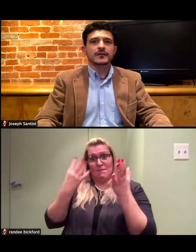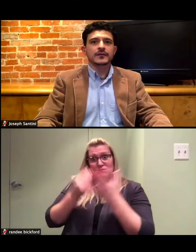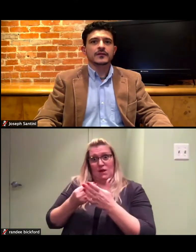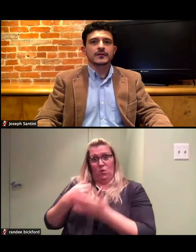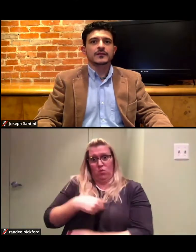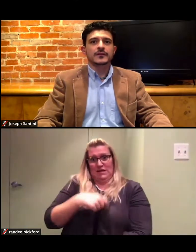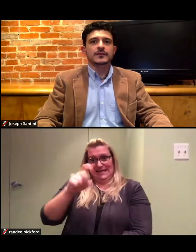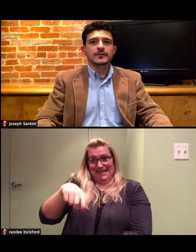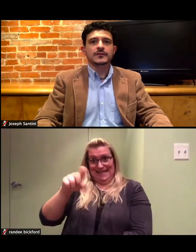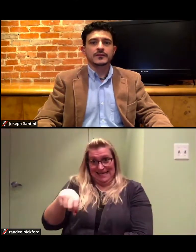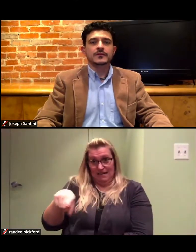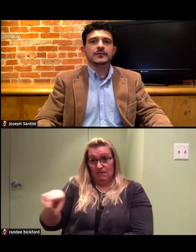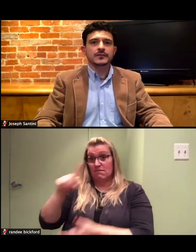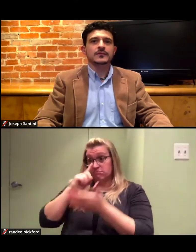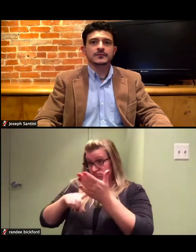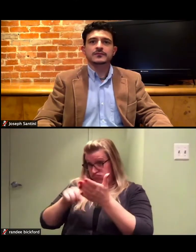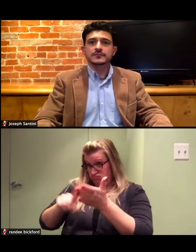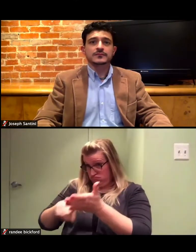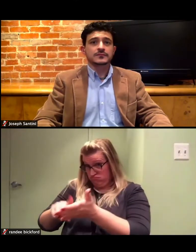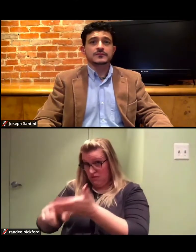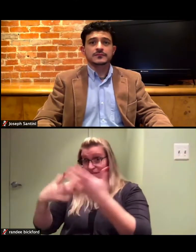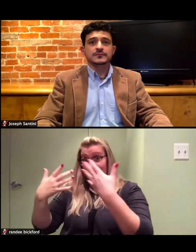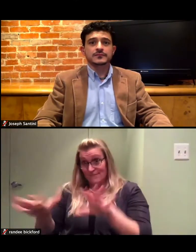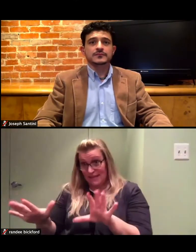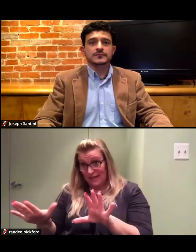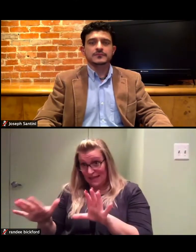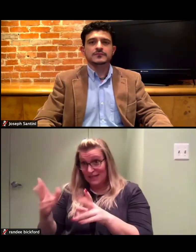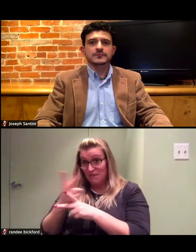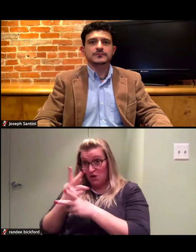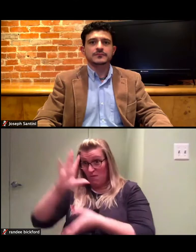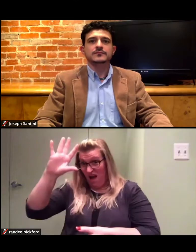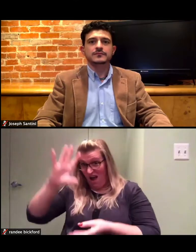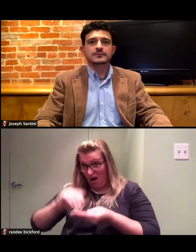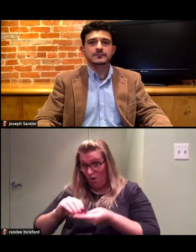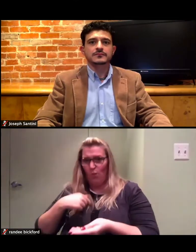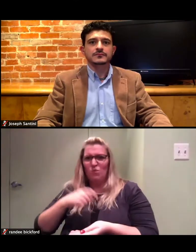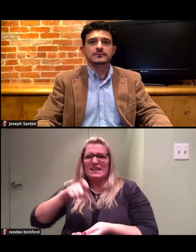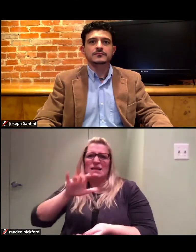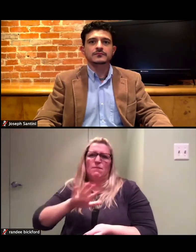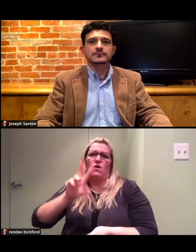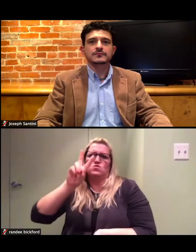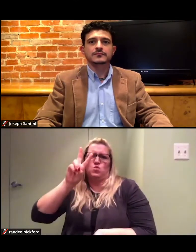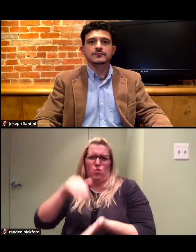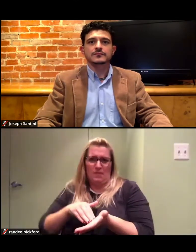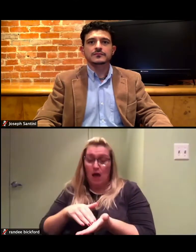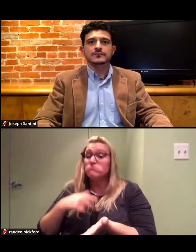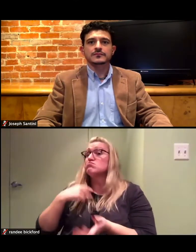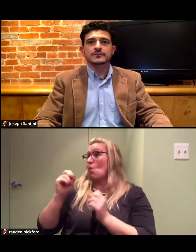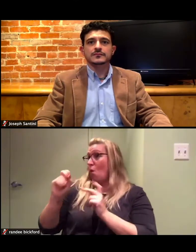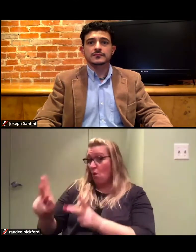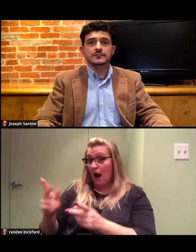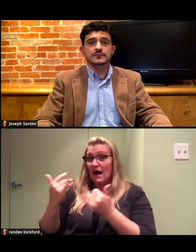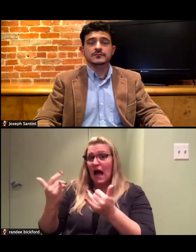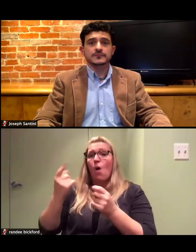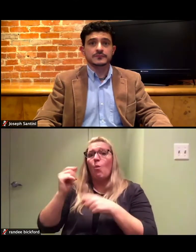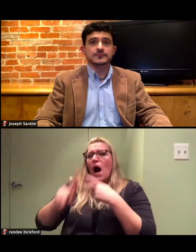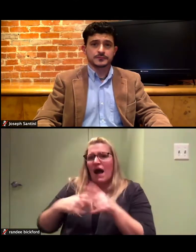So, I asked them to research how much we need and they did the research. And after they compiled the research, we needed about $2000.